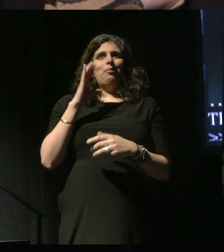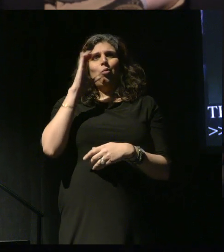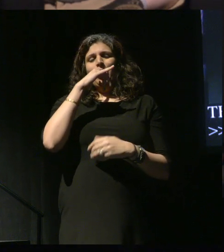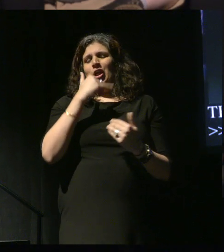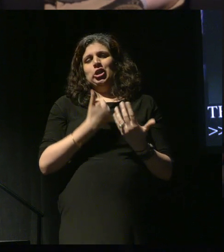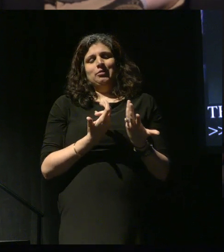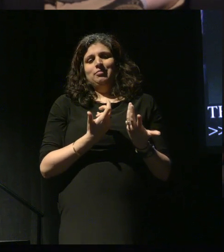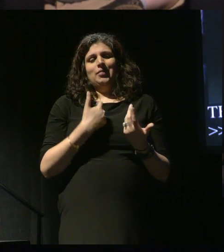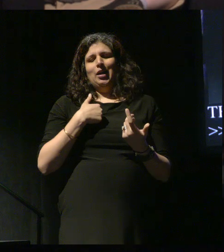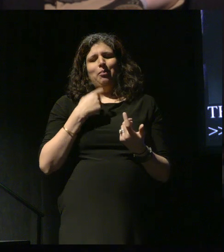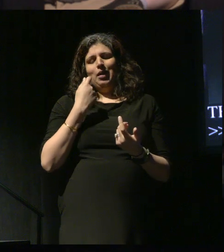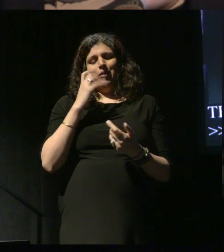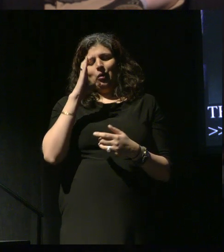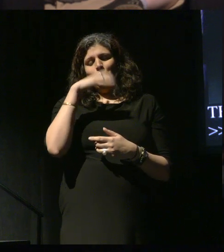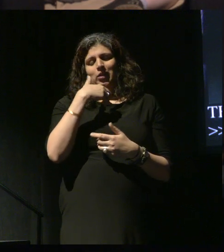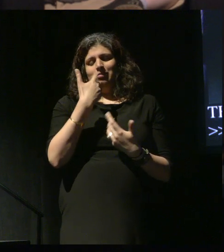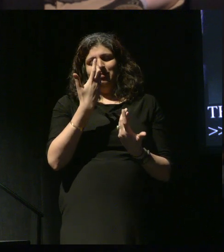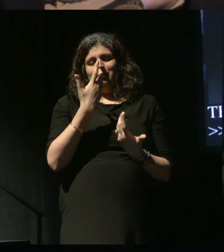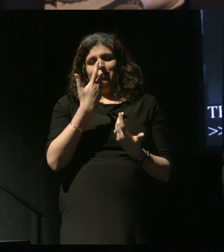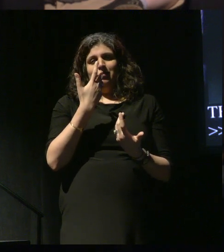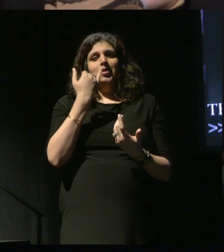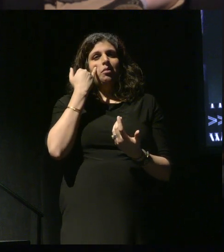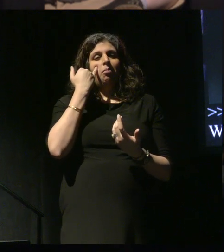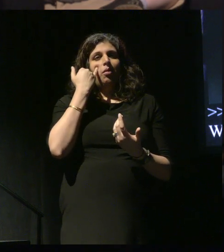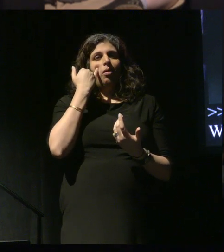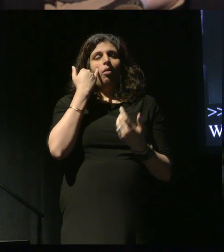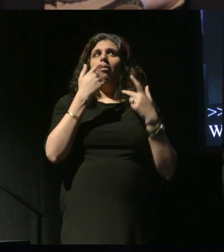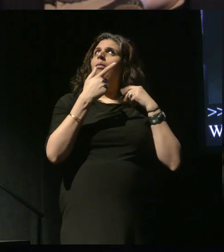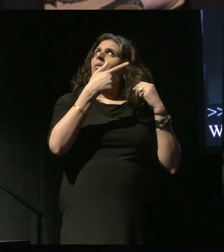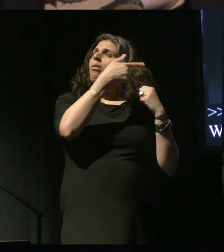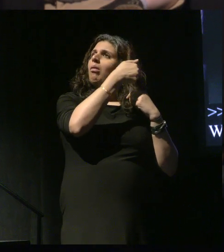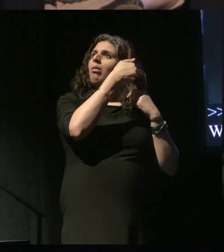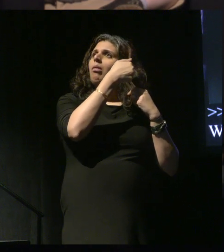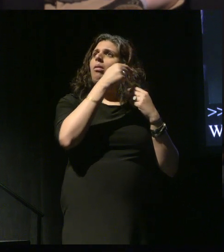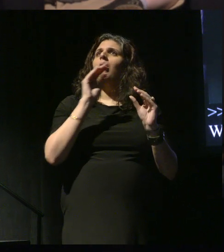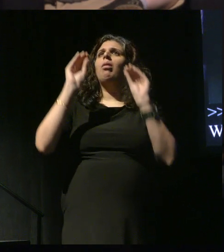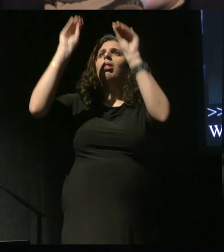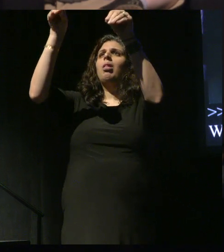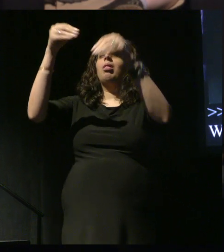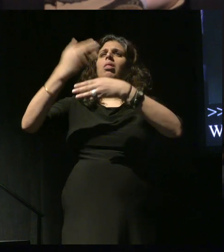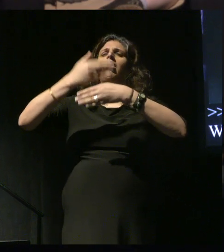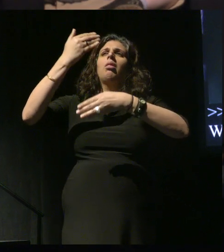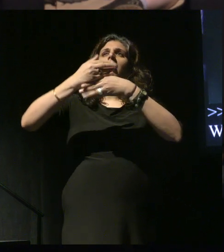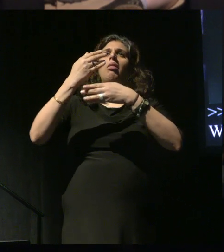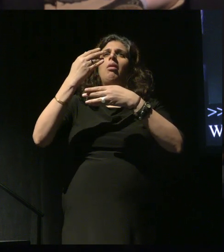like a little weirdo and I'm like, Hmm, what if I cut off a lock of my hair and put it on the window sill and saw what happened?